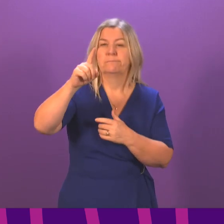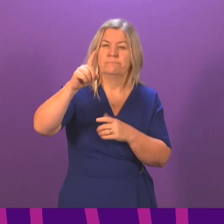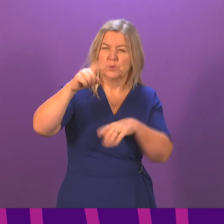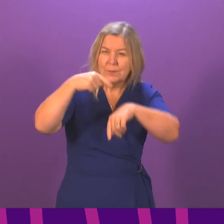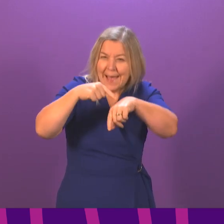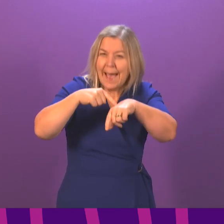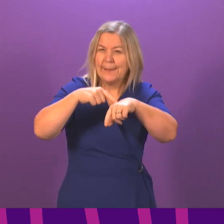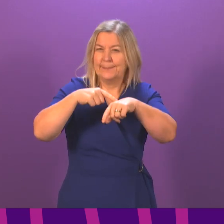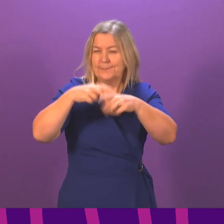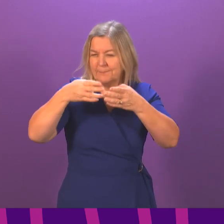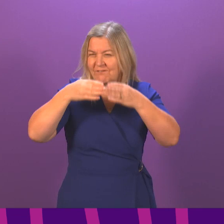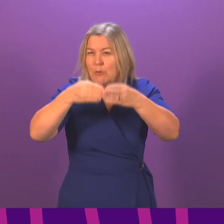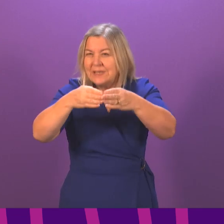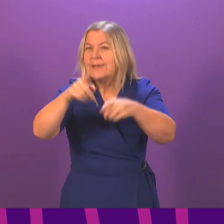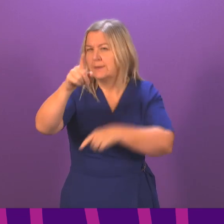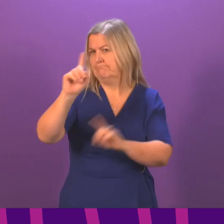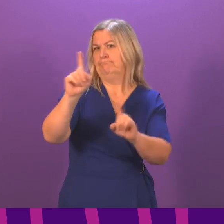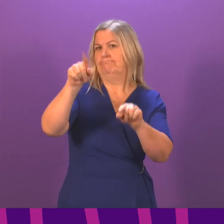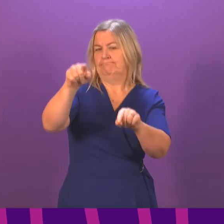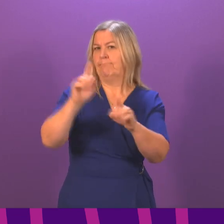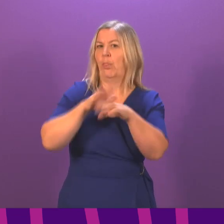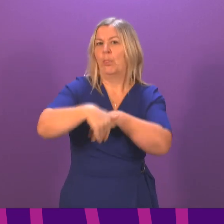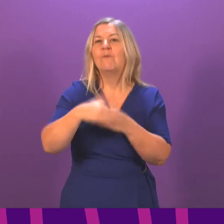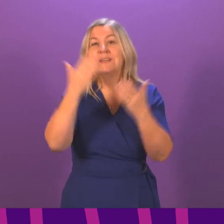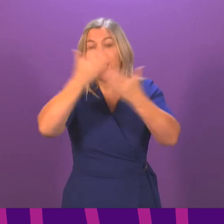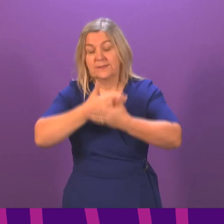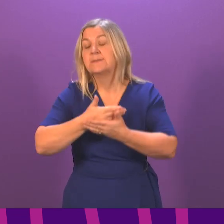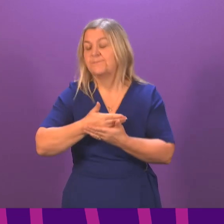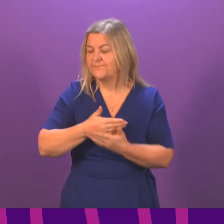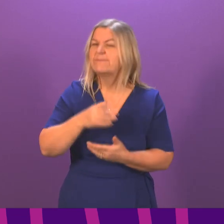factor is catered for. We will also look as reasonably as we can at any other exceptional